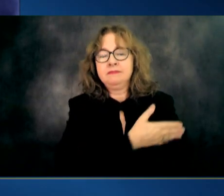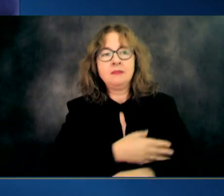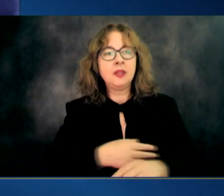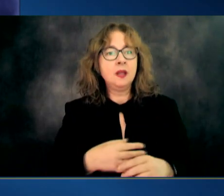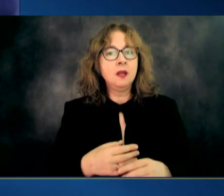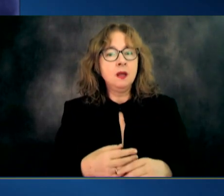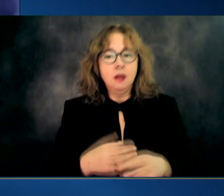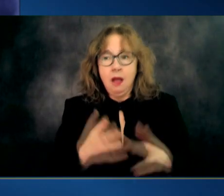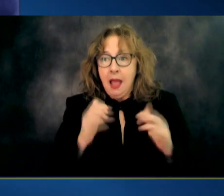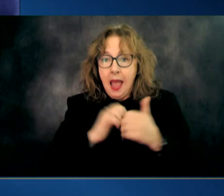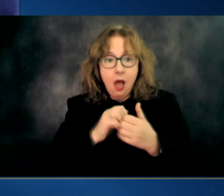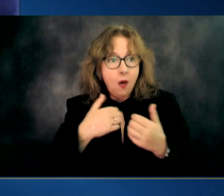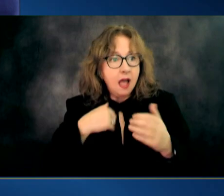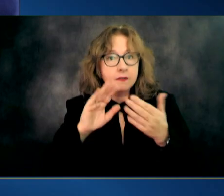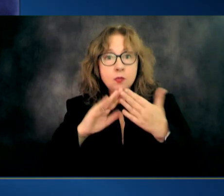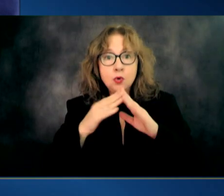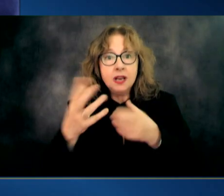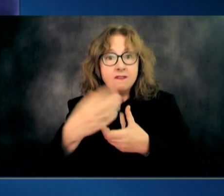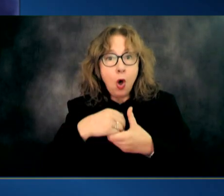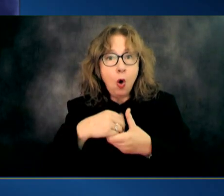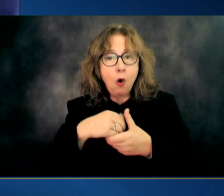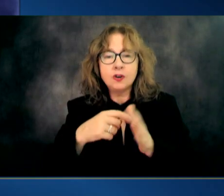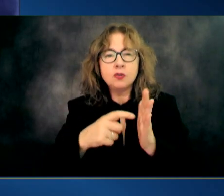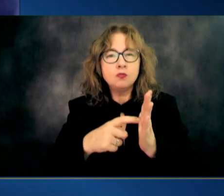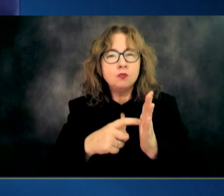a best practice is FDA. It is required for those